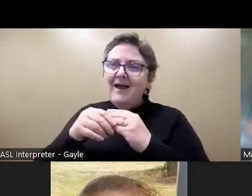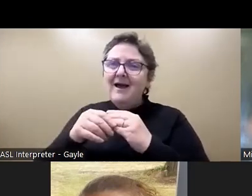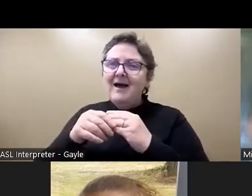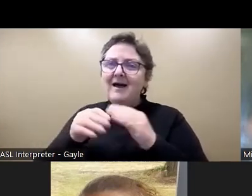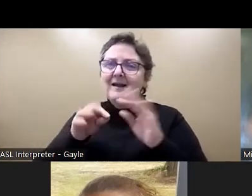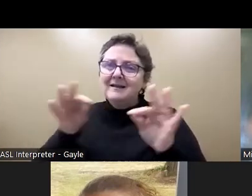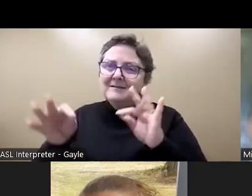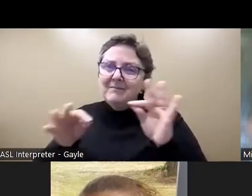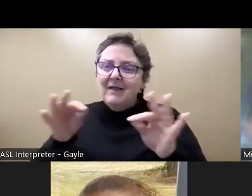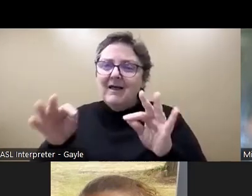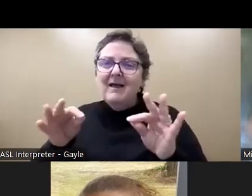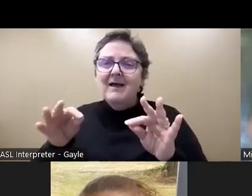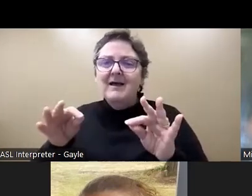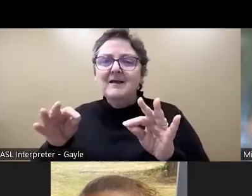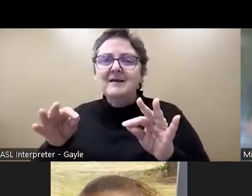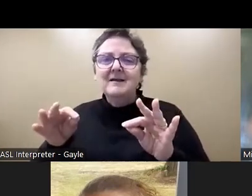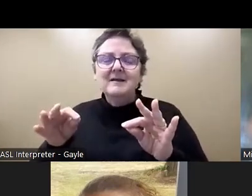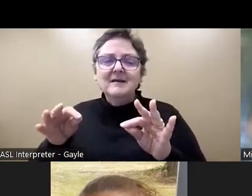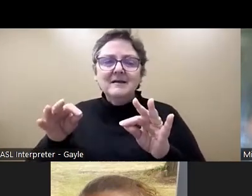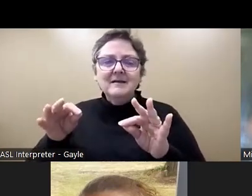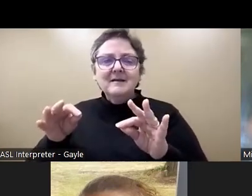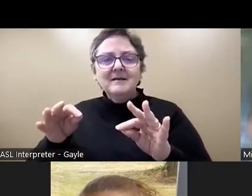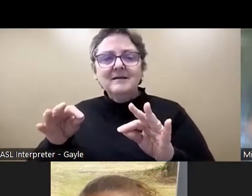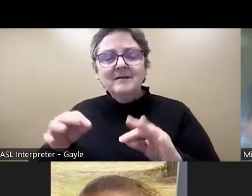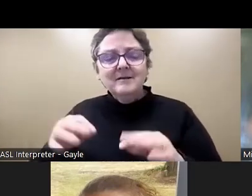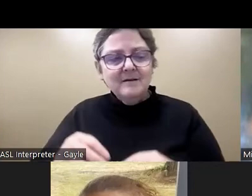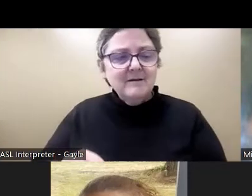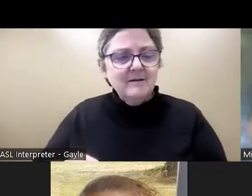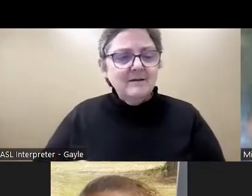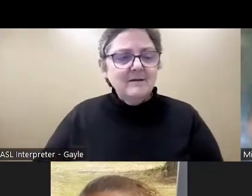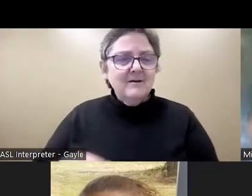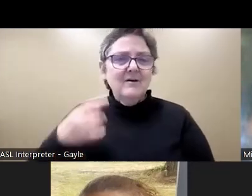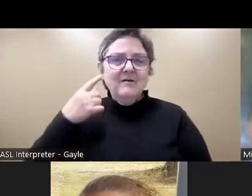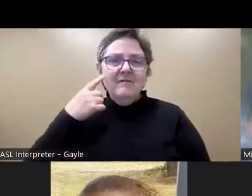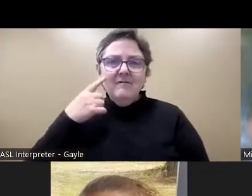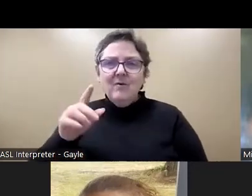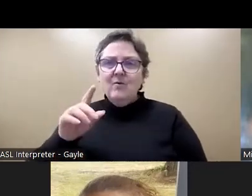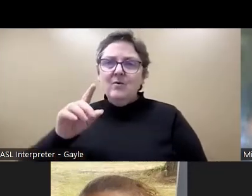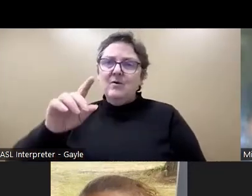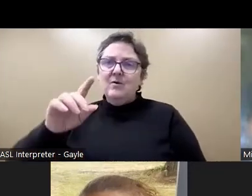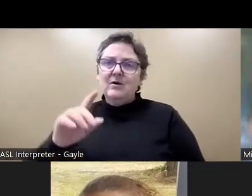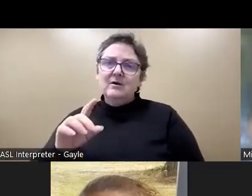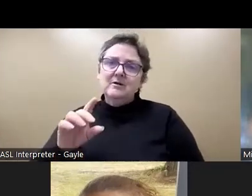we see in designing digital storybooks around universal design for learning,